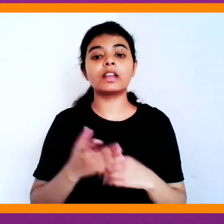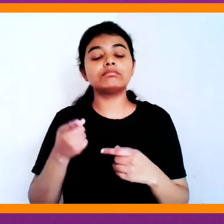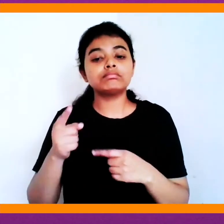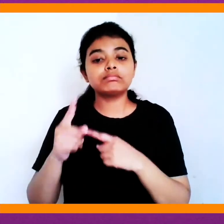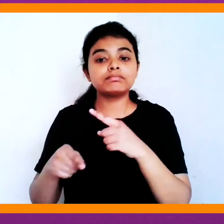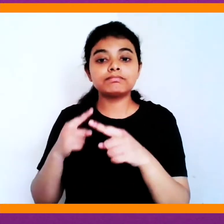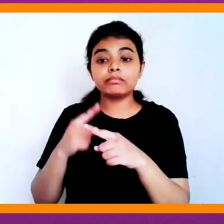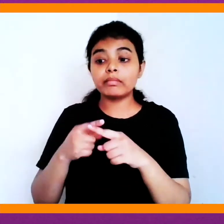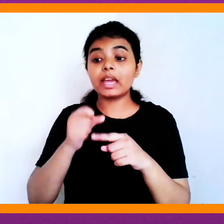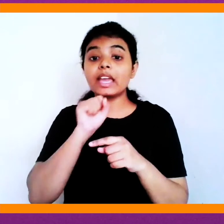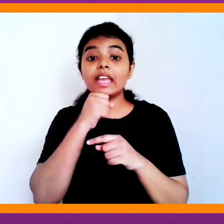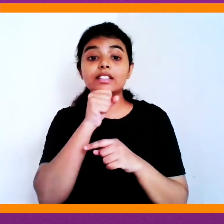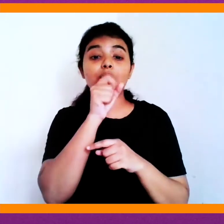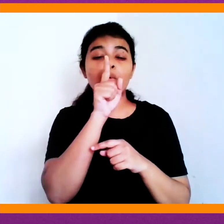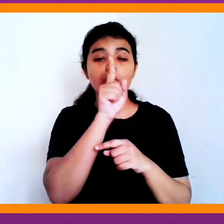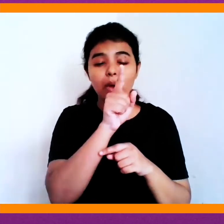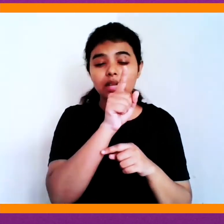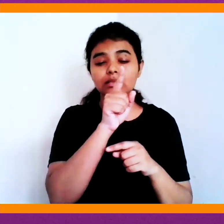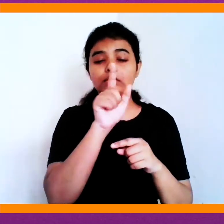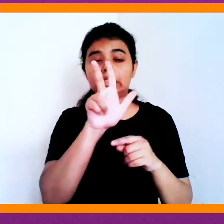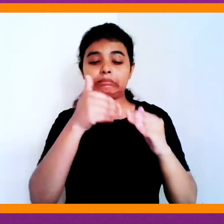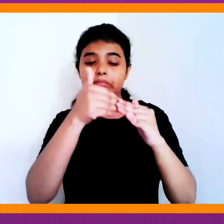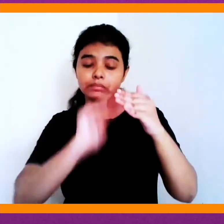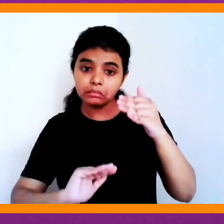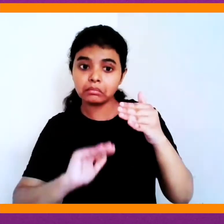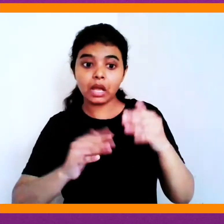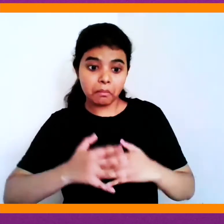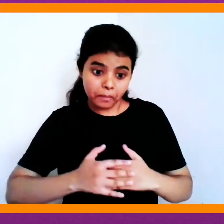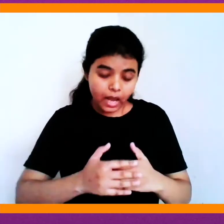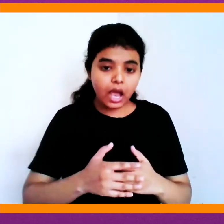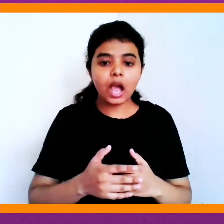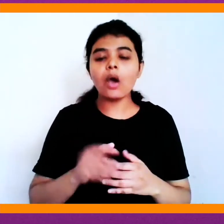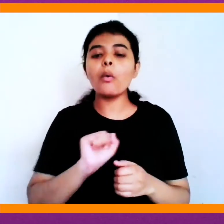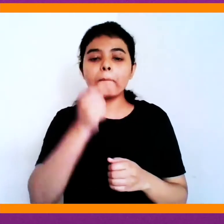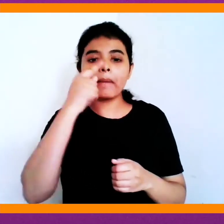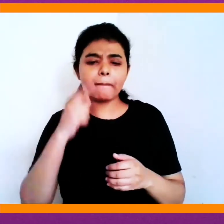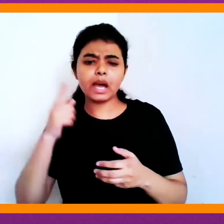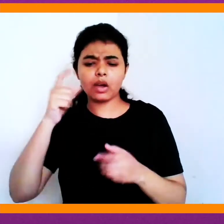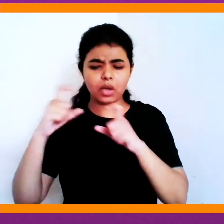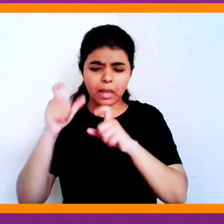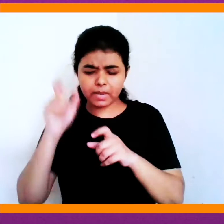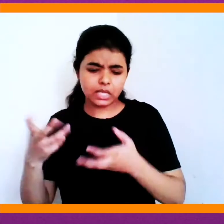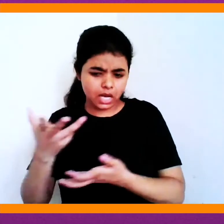the woman can have the abortion if a girl is under 18 years of age she can have the abortion with the